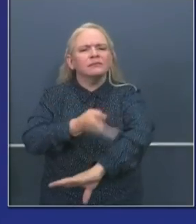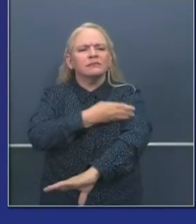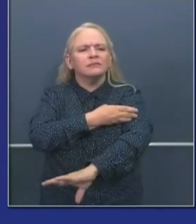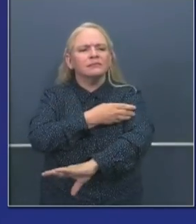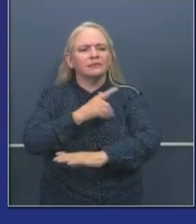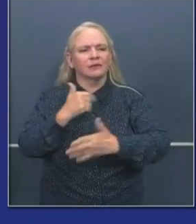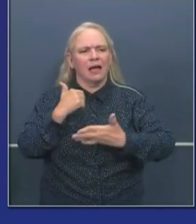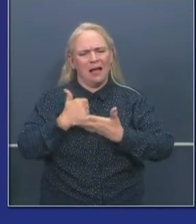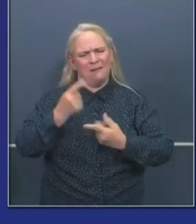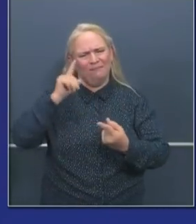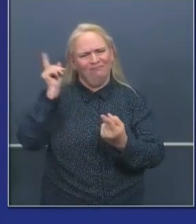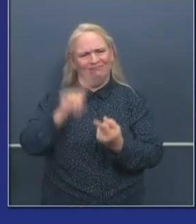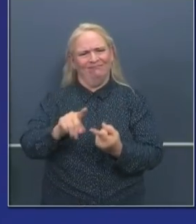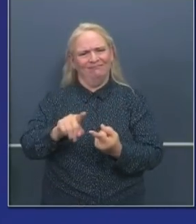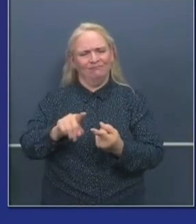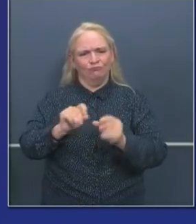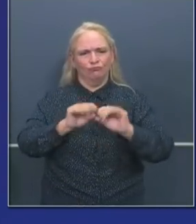COUNTY AND VENTURA SOLANO AND